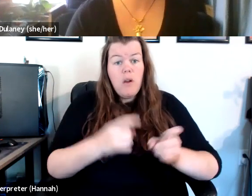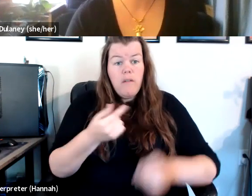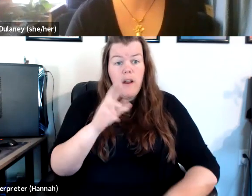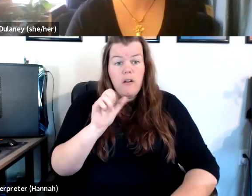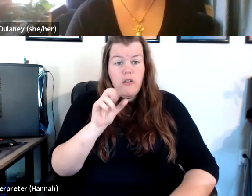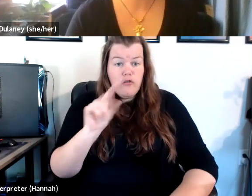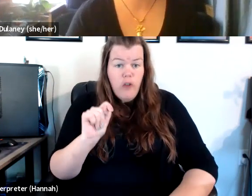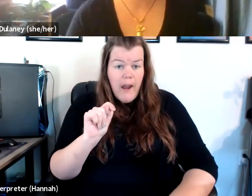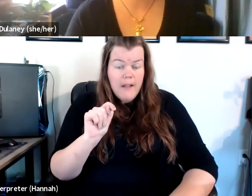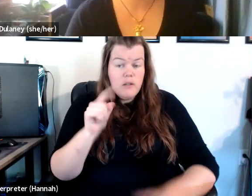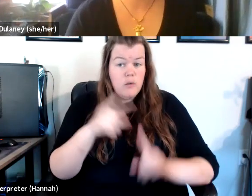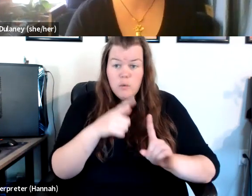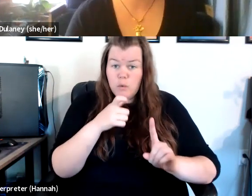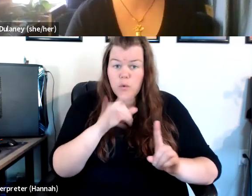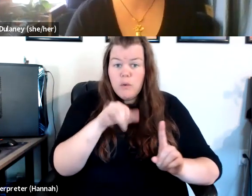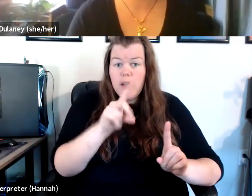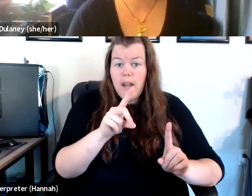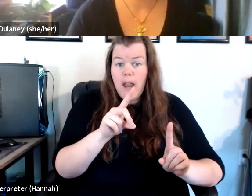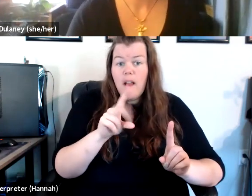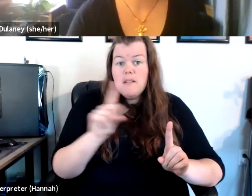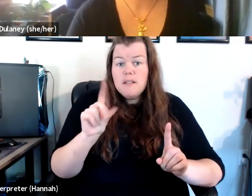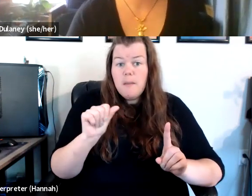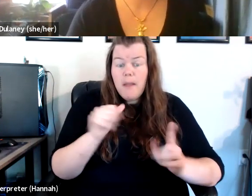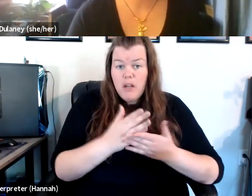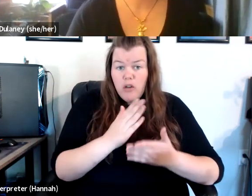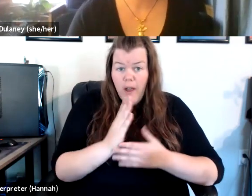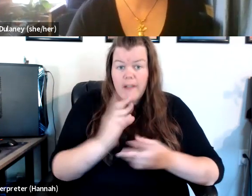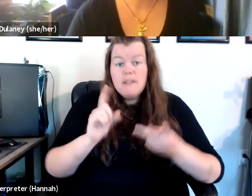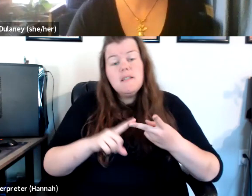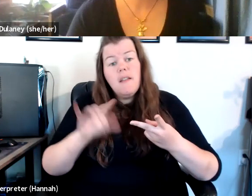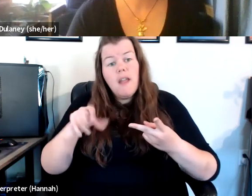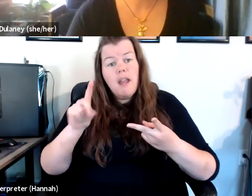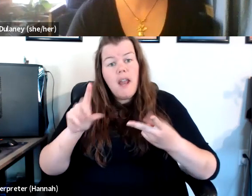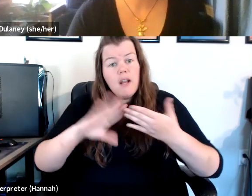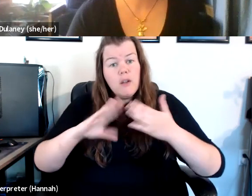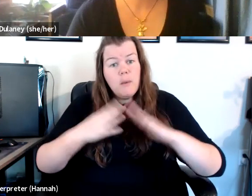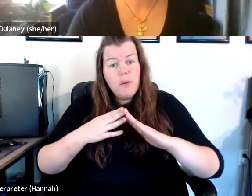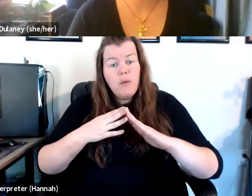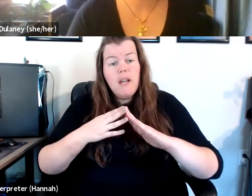Indiana Institute on Disability and Community to create a plan to make the legislation a reality.